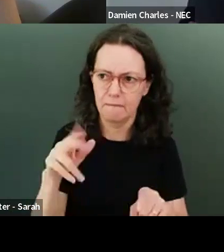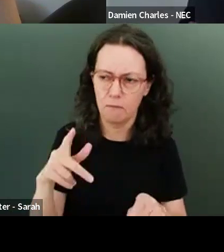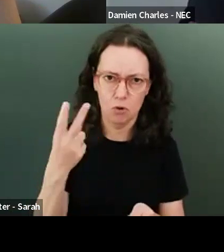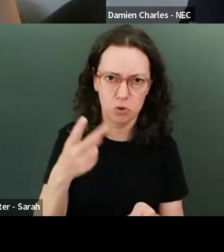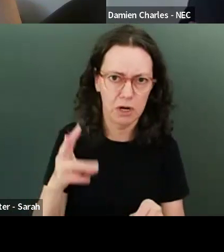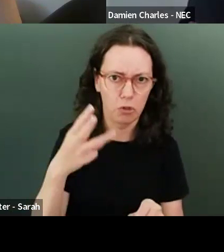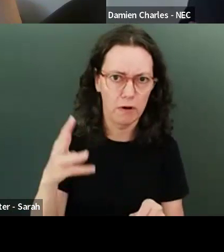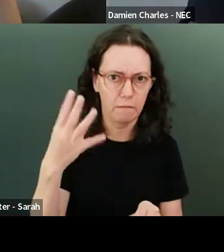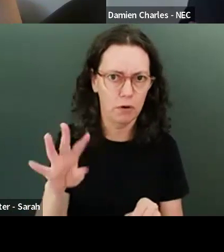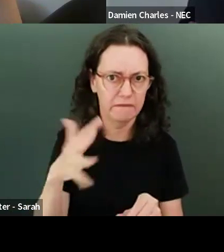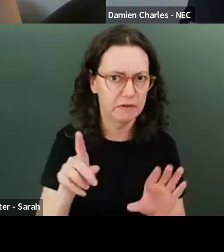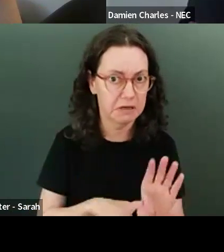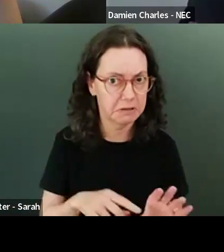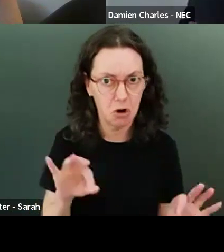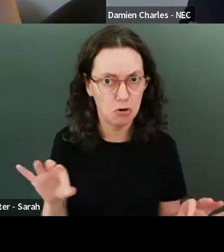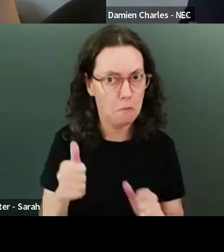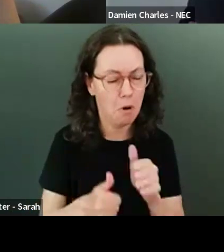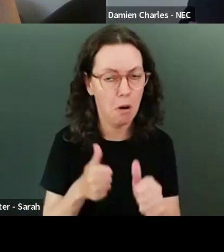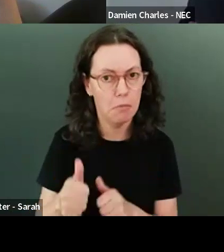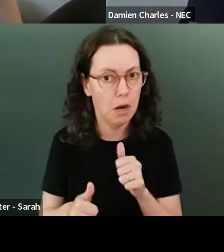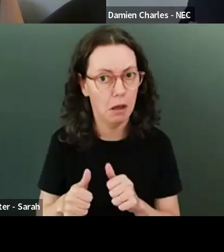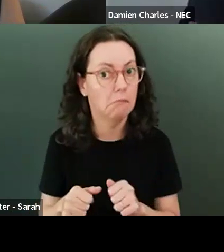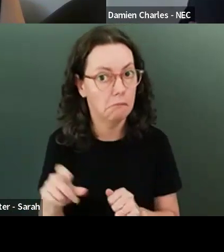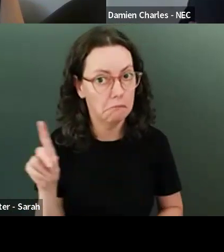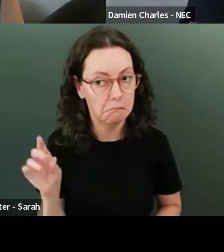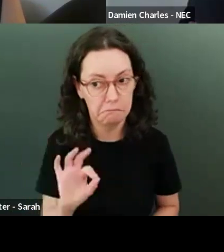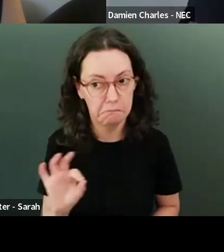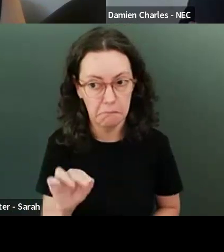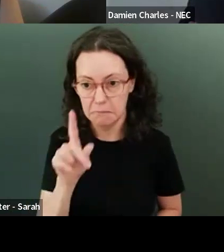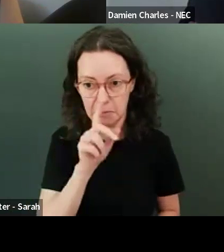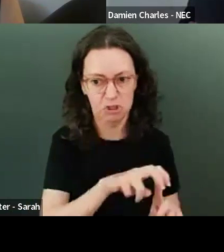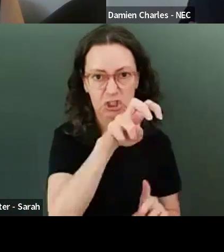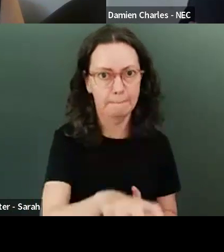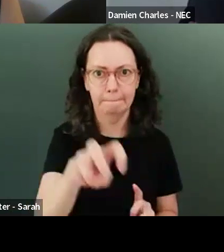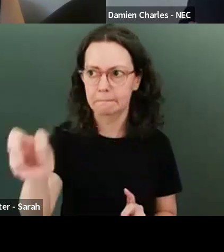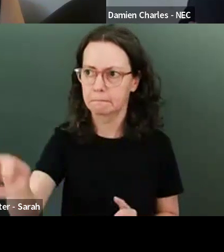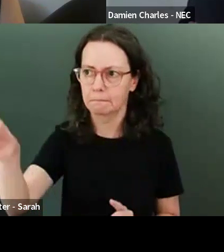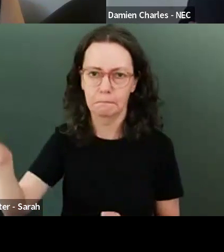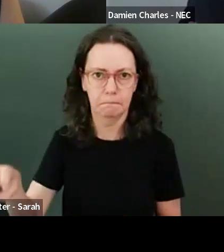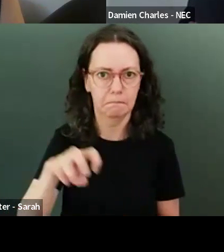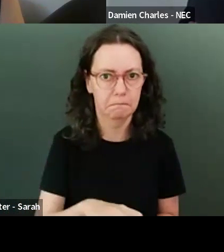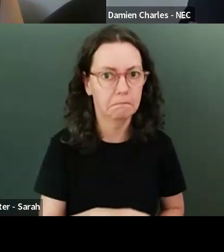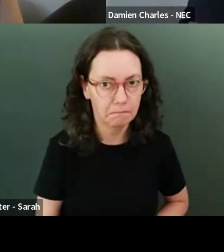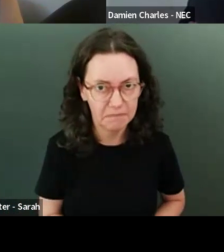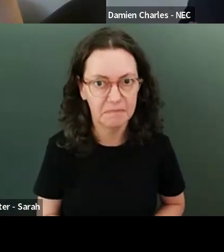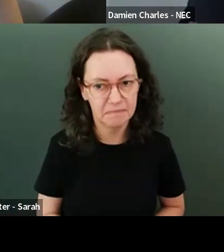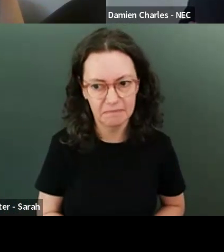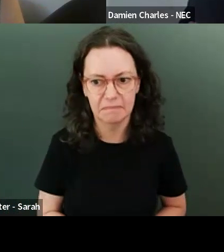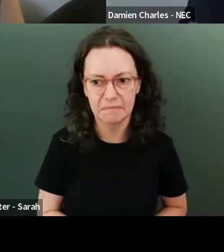about the workplace and how people